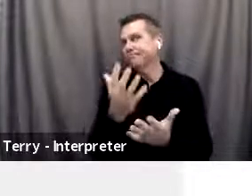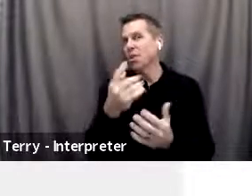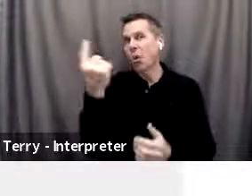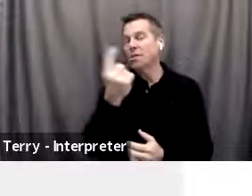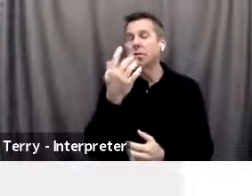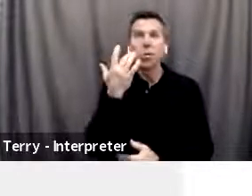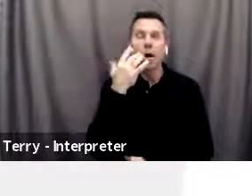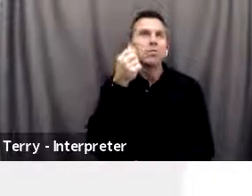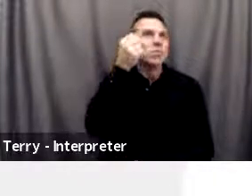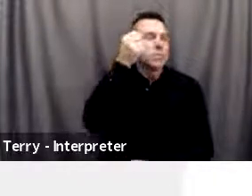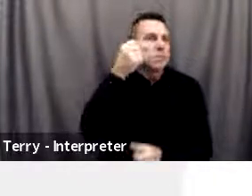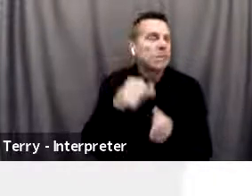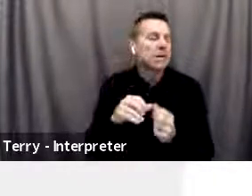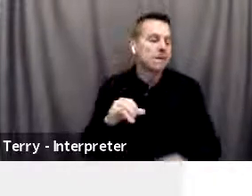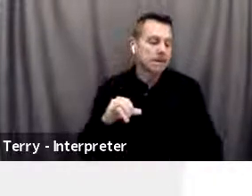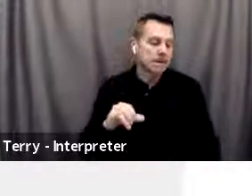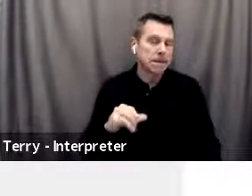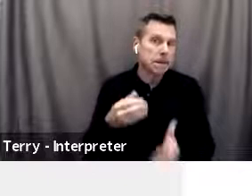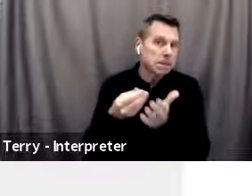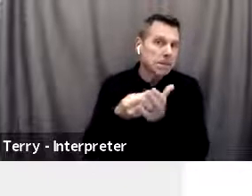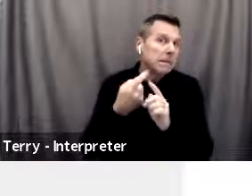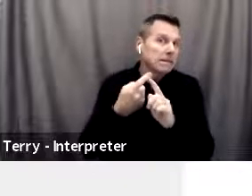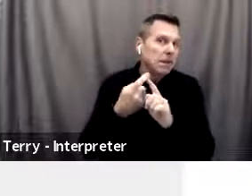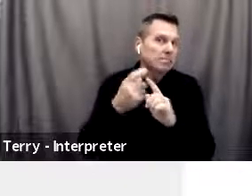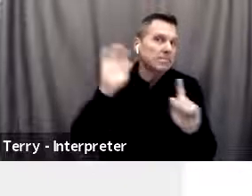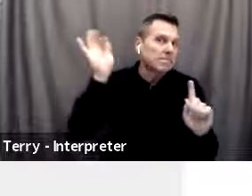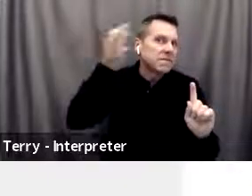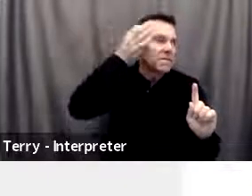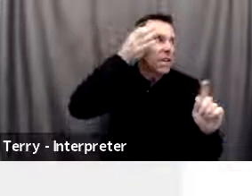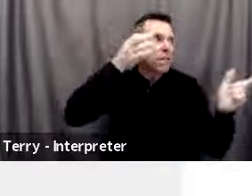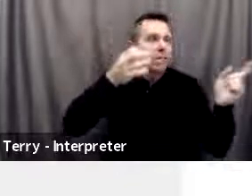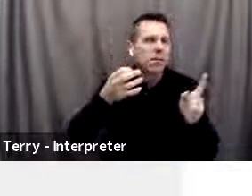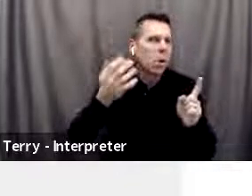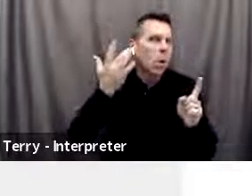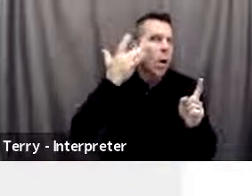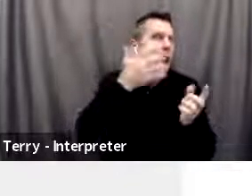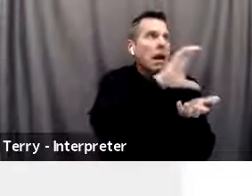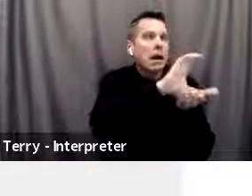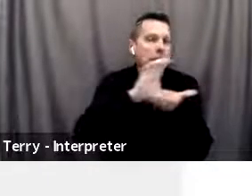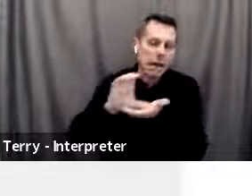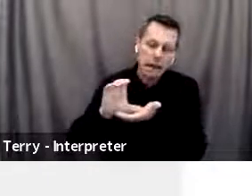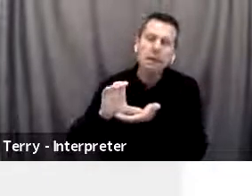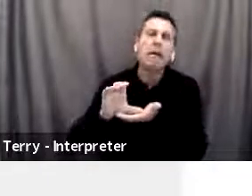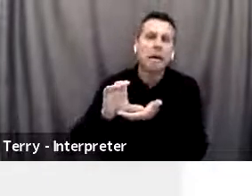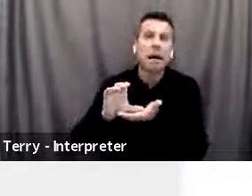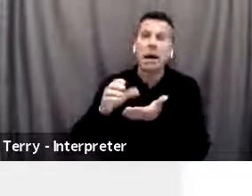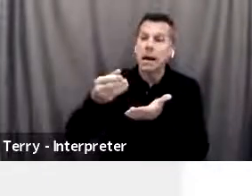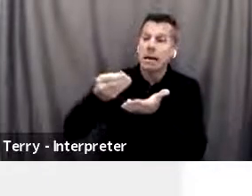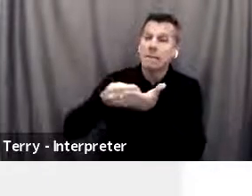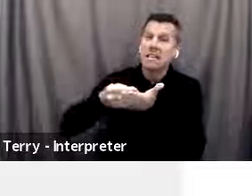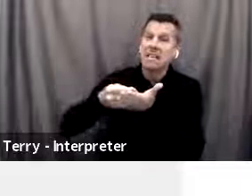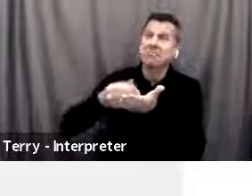remember where this funding comes from and why we receive it. Because once the funding comes, we get very busy spending it and and i